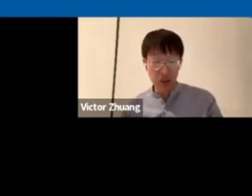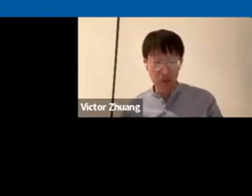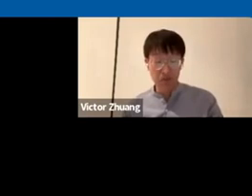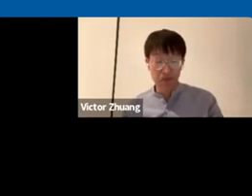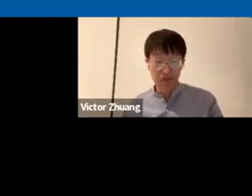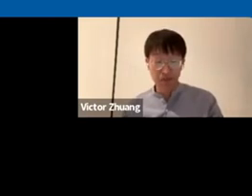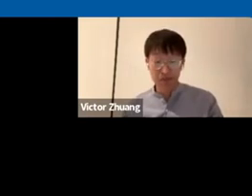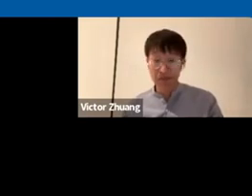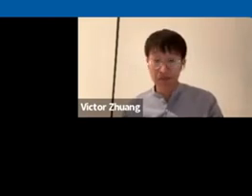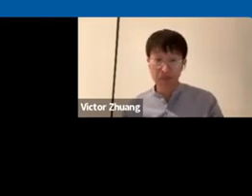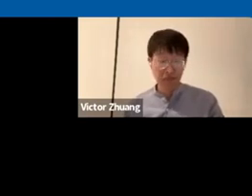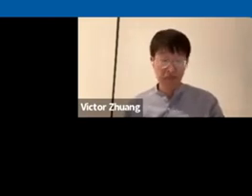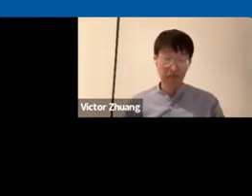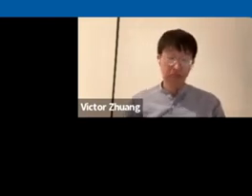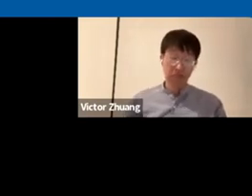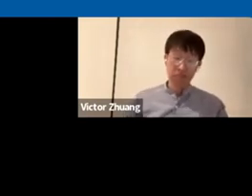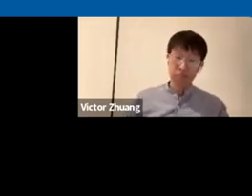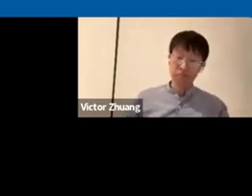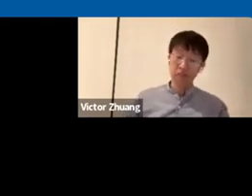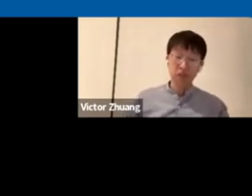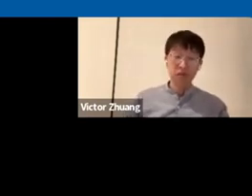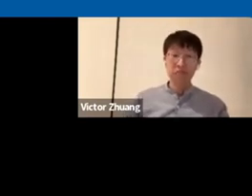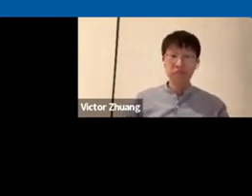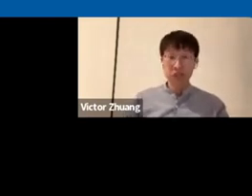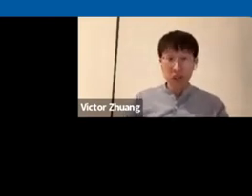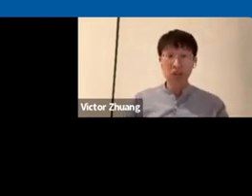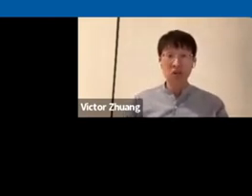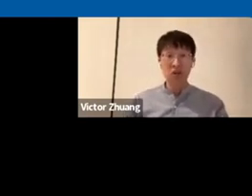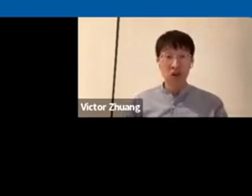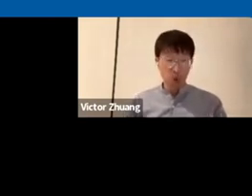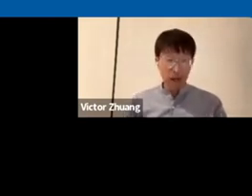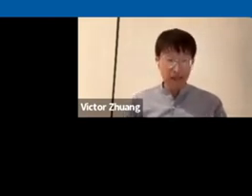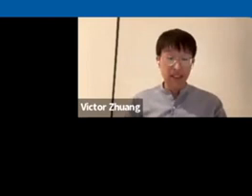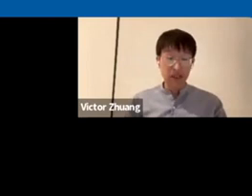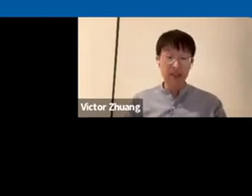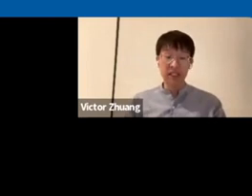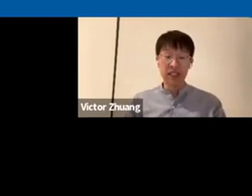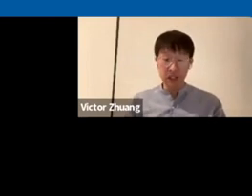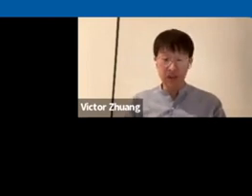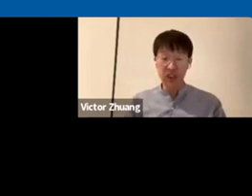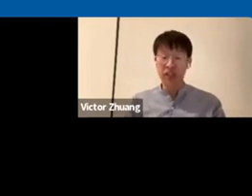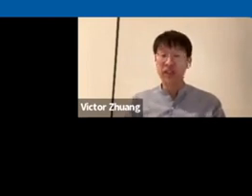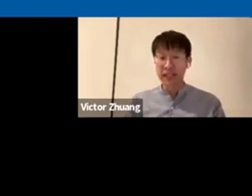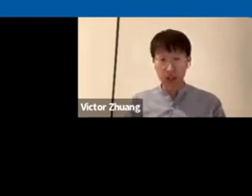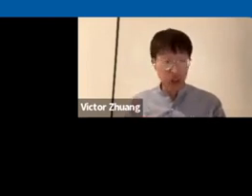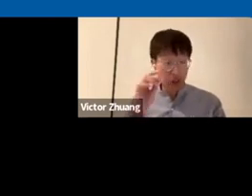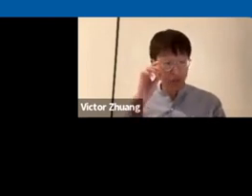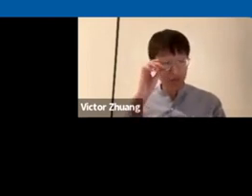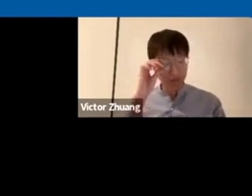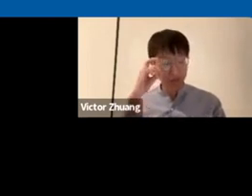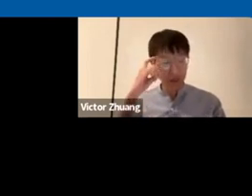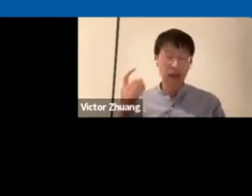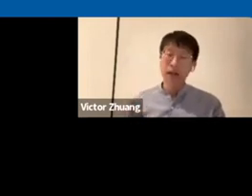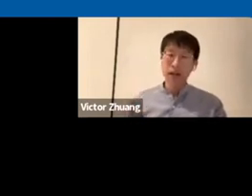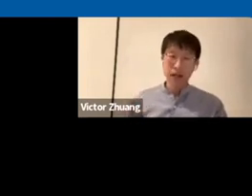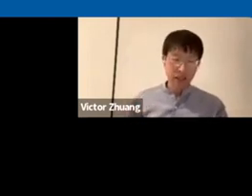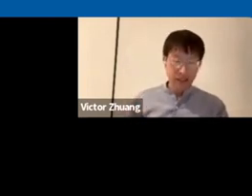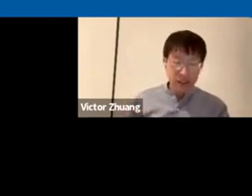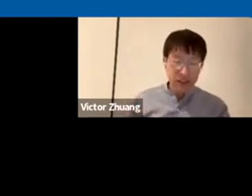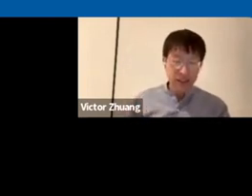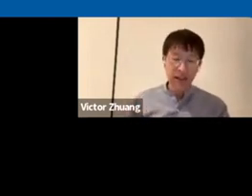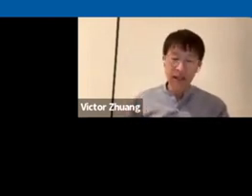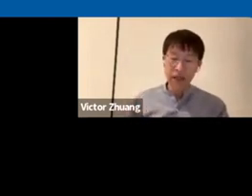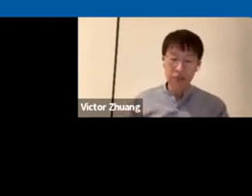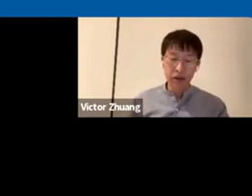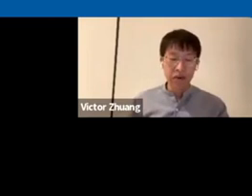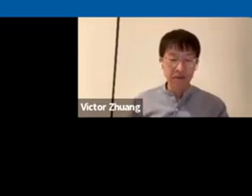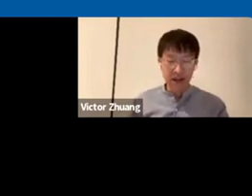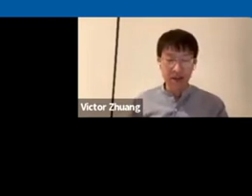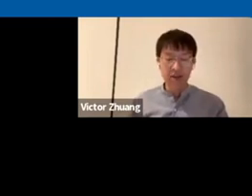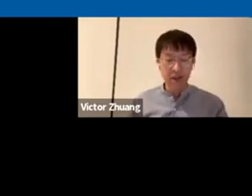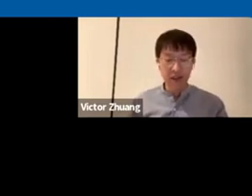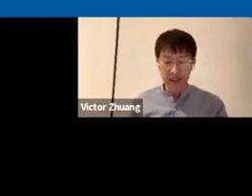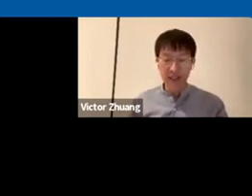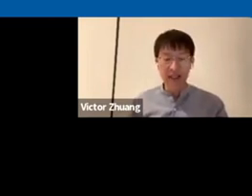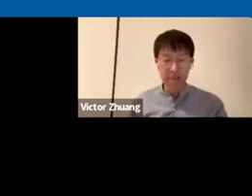volume so what is disability innovation in technology in a 2008 paper my friend colleague and